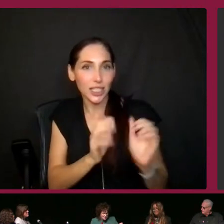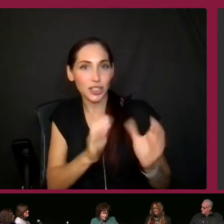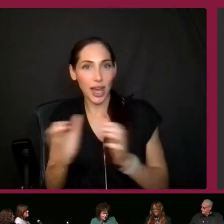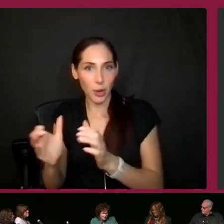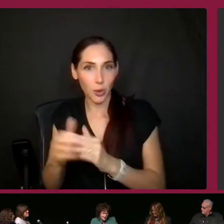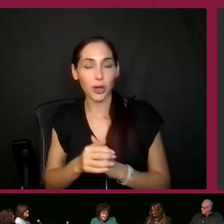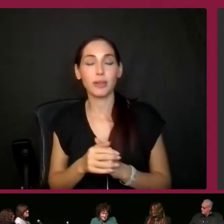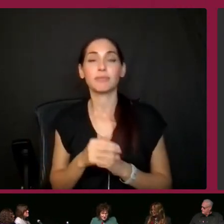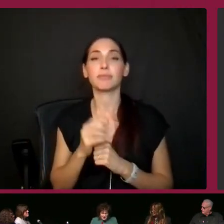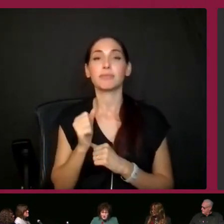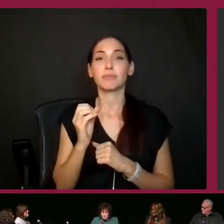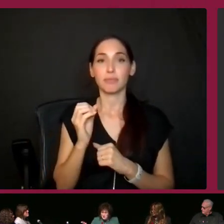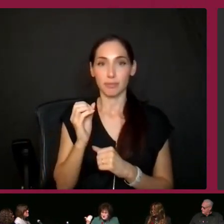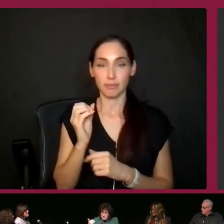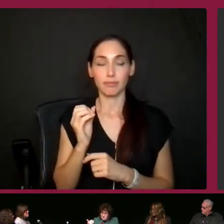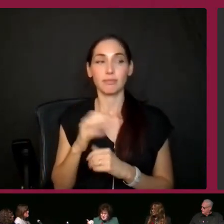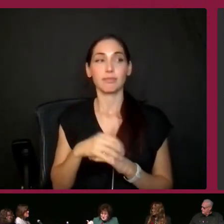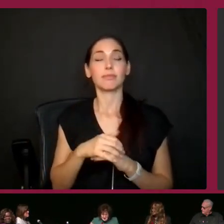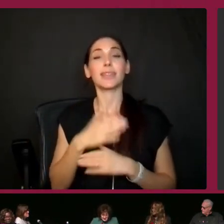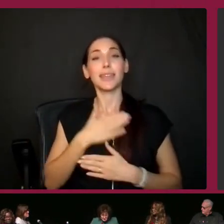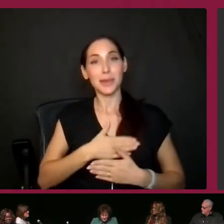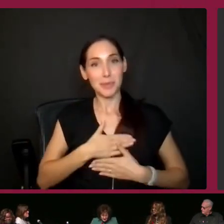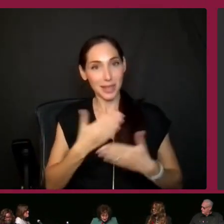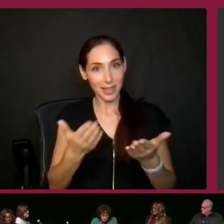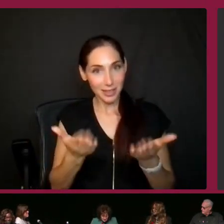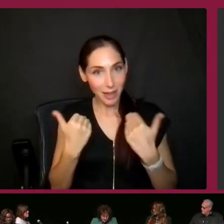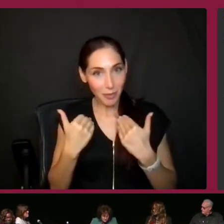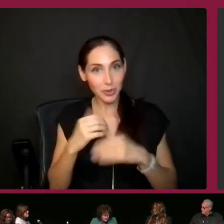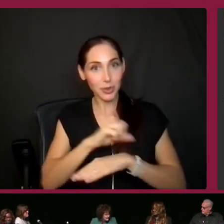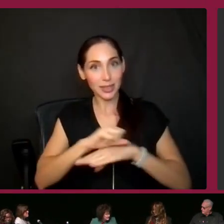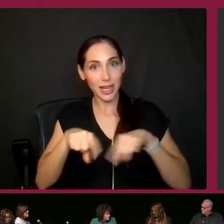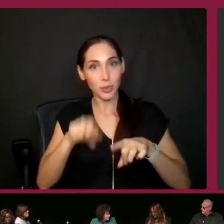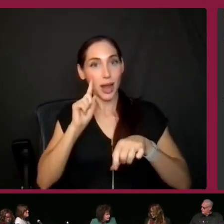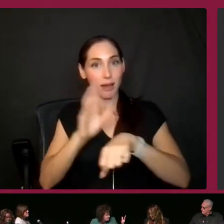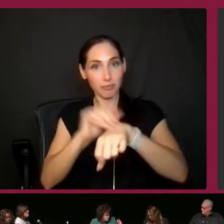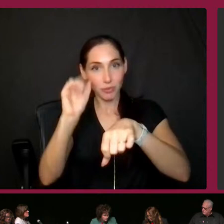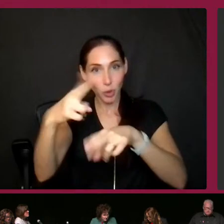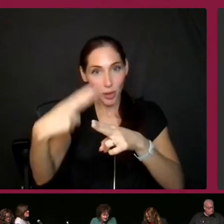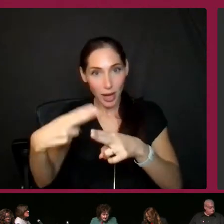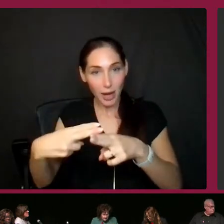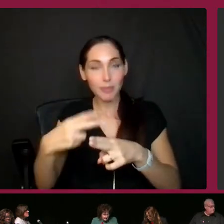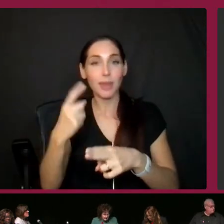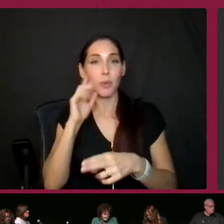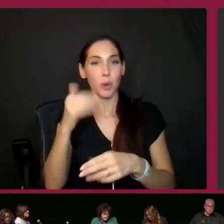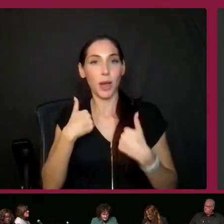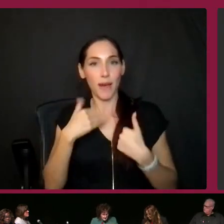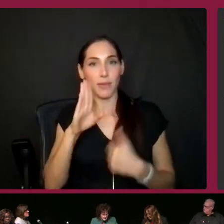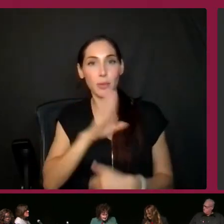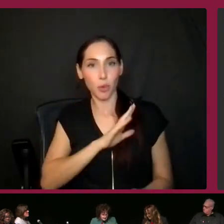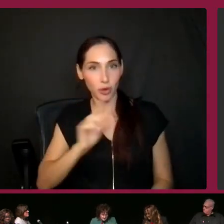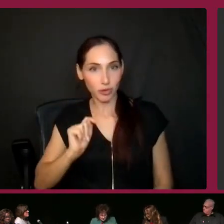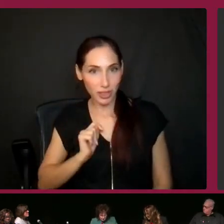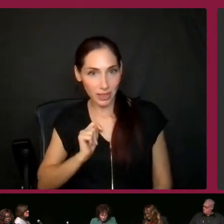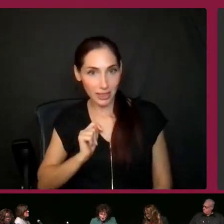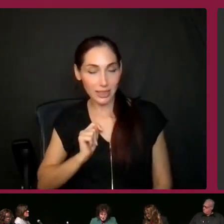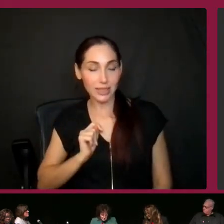so, um, please come up to the stage when I announce your name and we'll have the board, uh, greet you